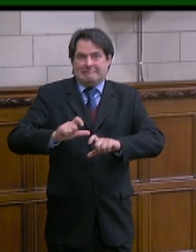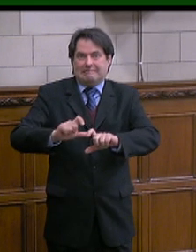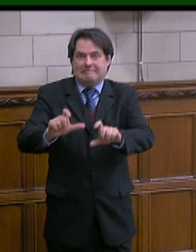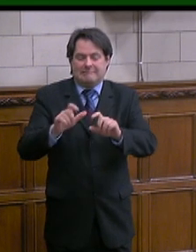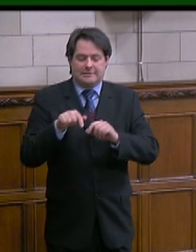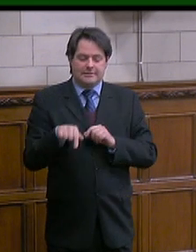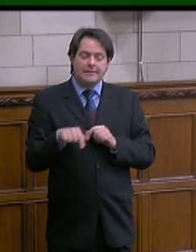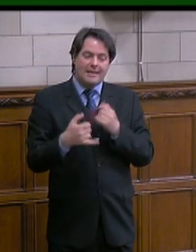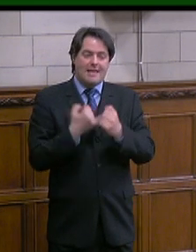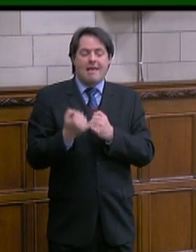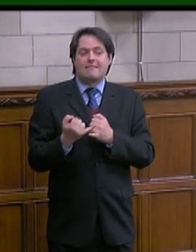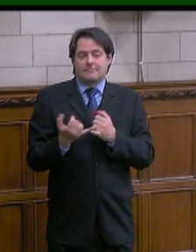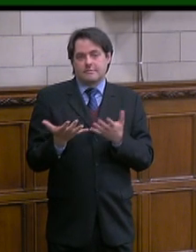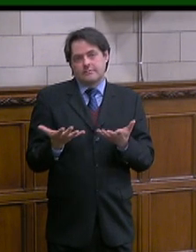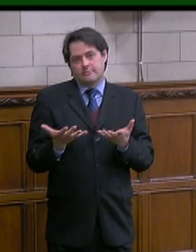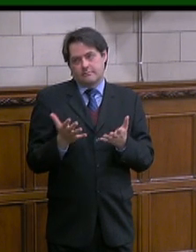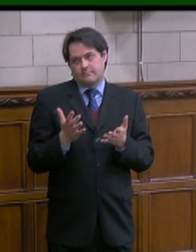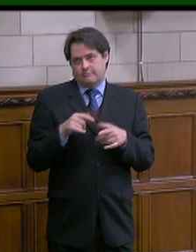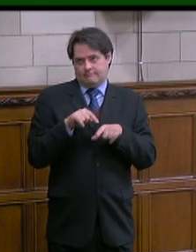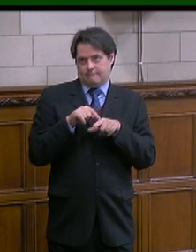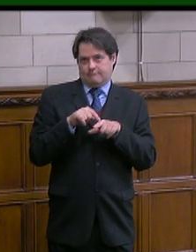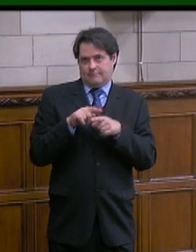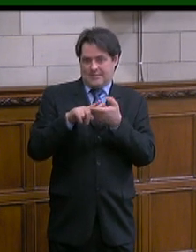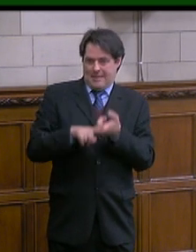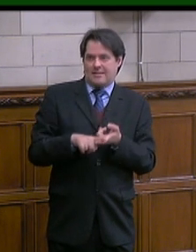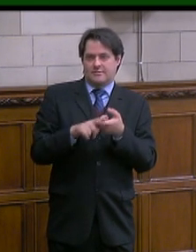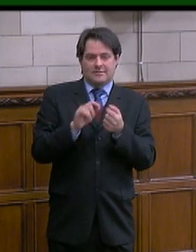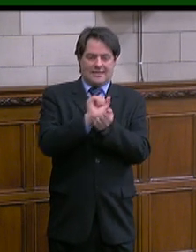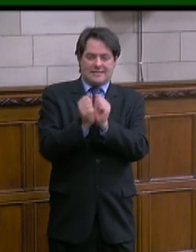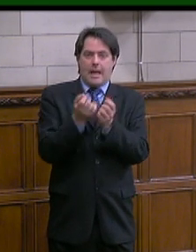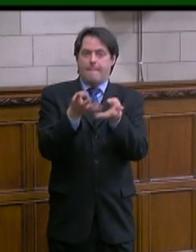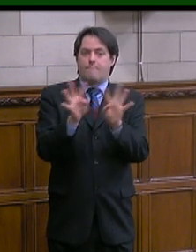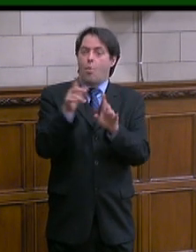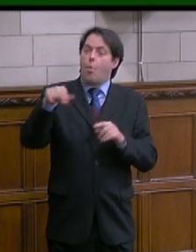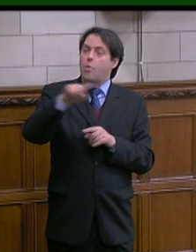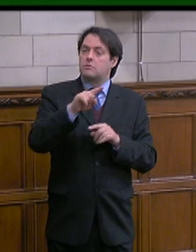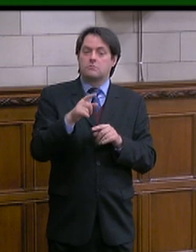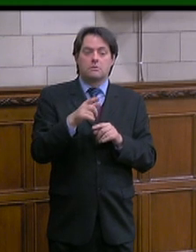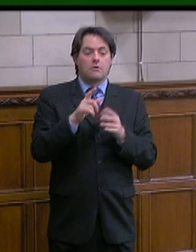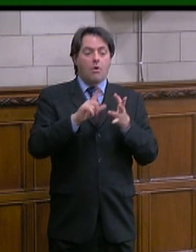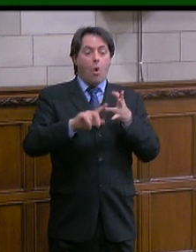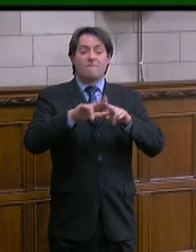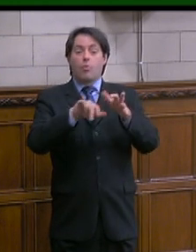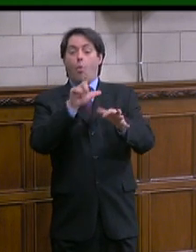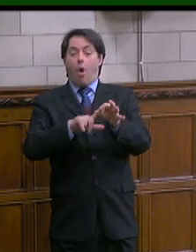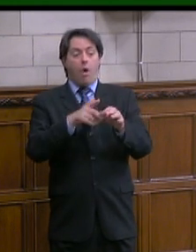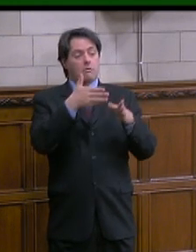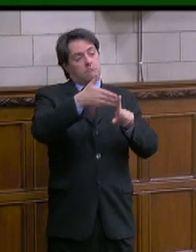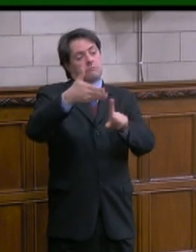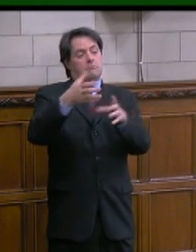Ultimately, we are dependent on the exam boards accredited by Ofqual to offer GCSEs being